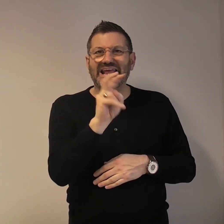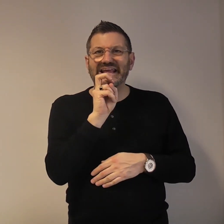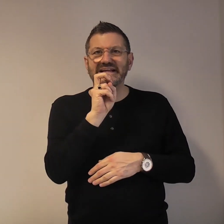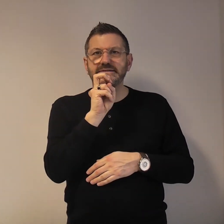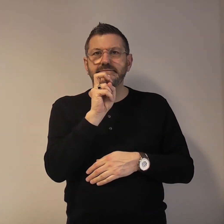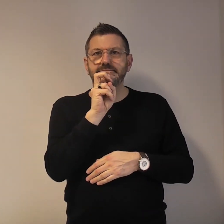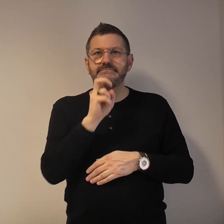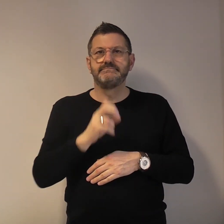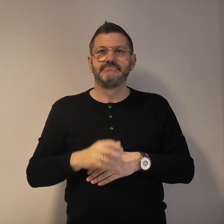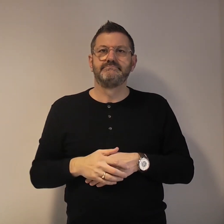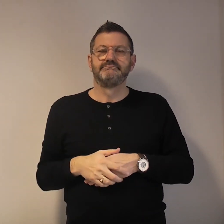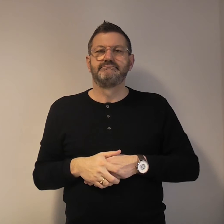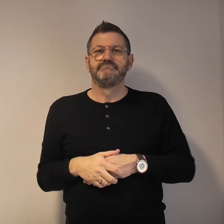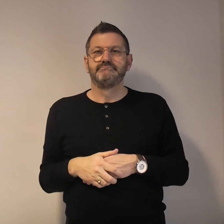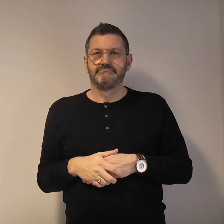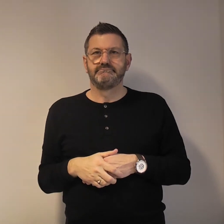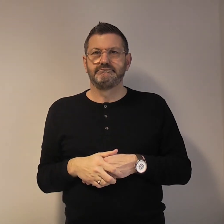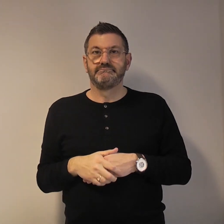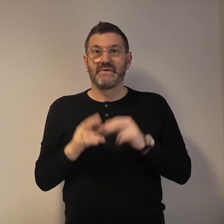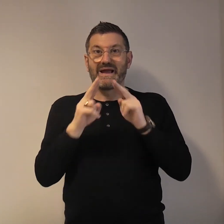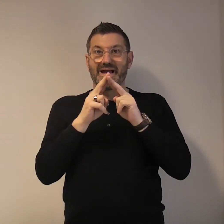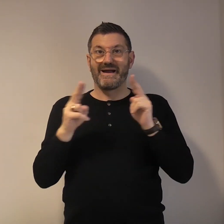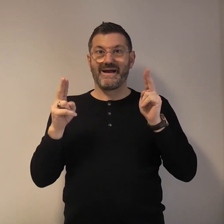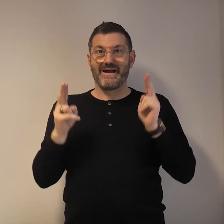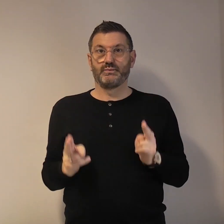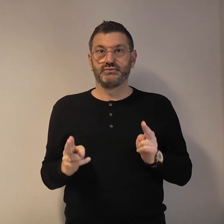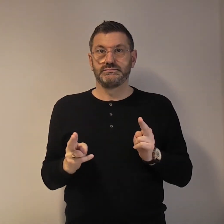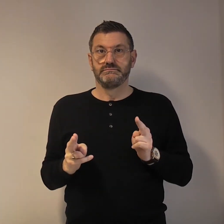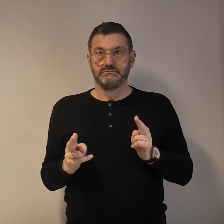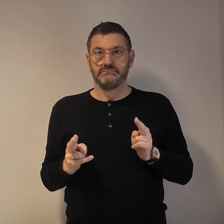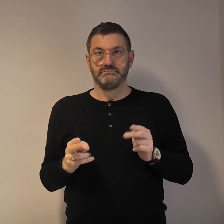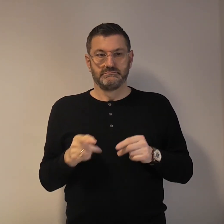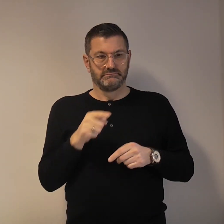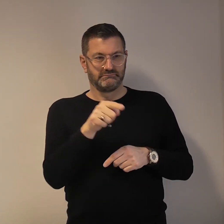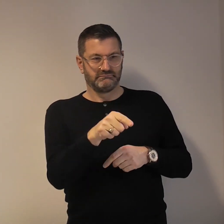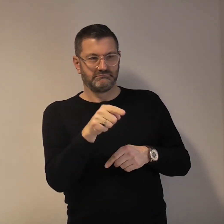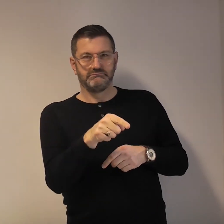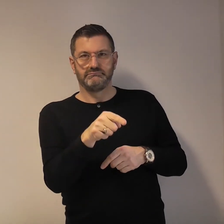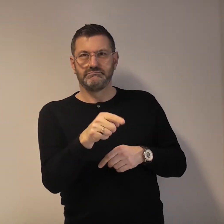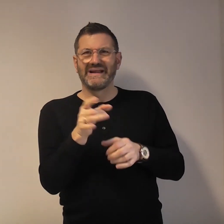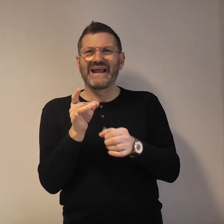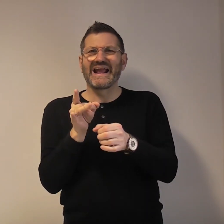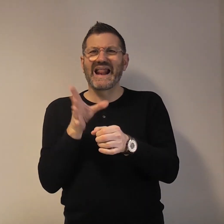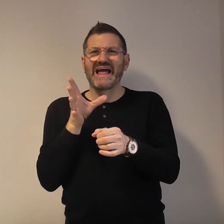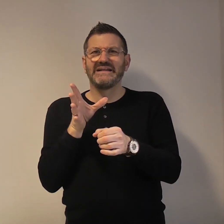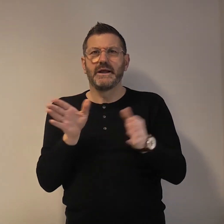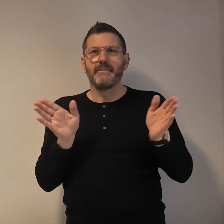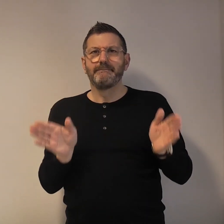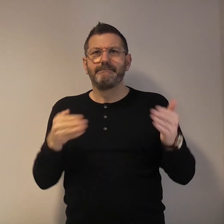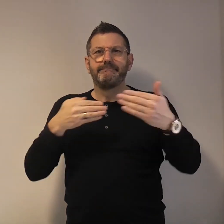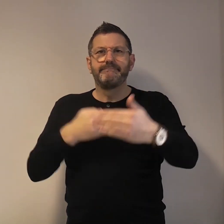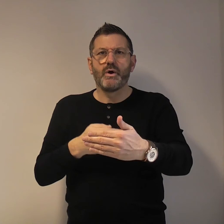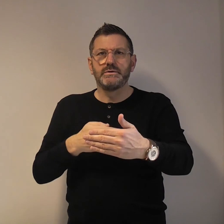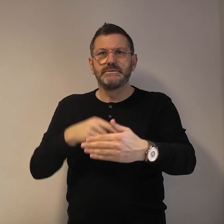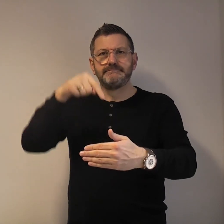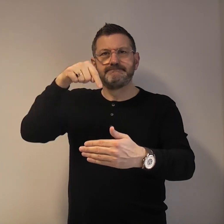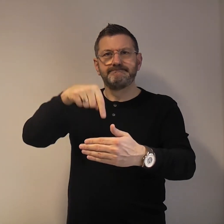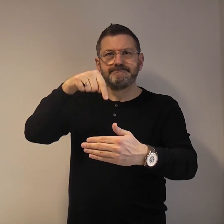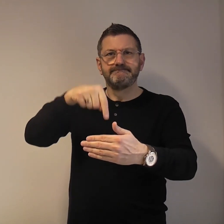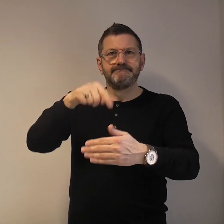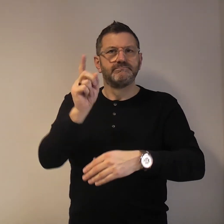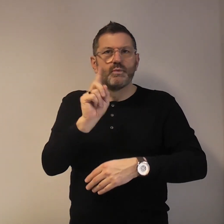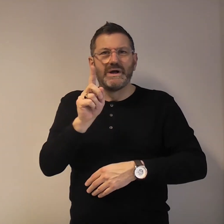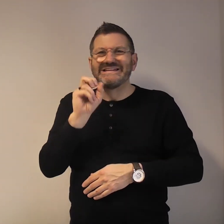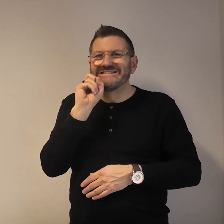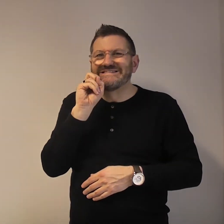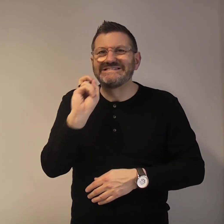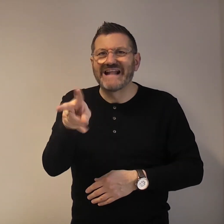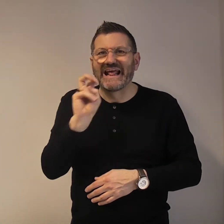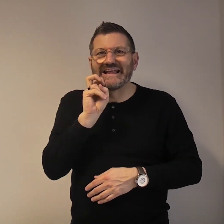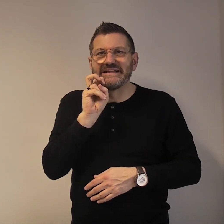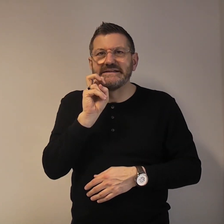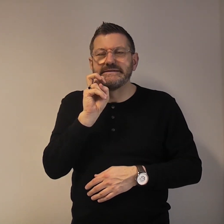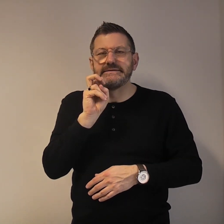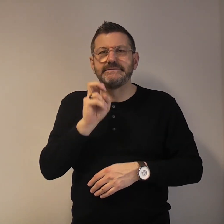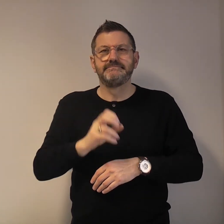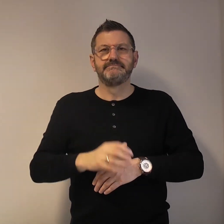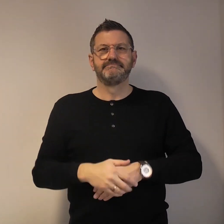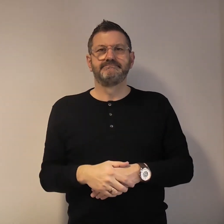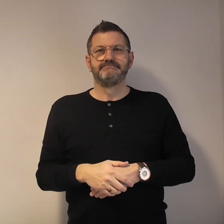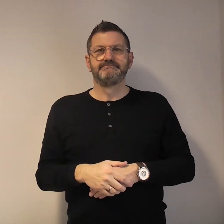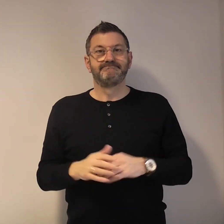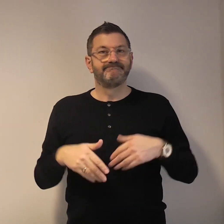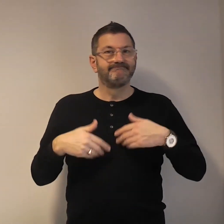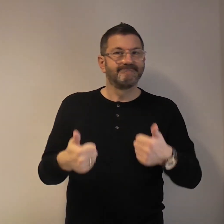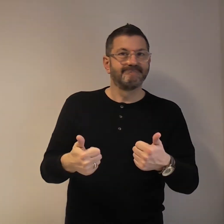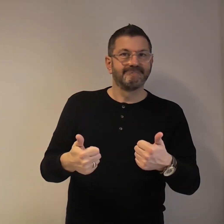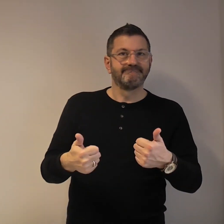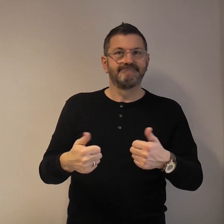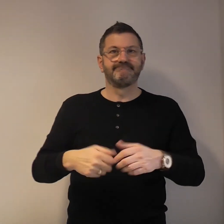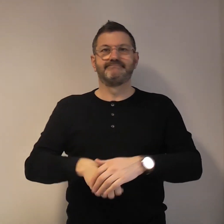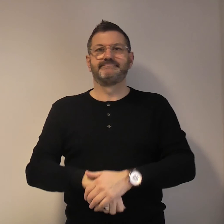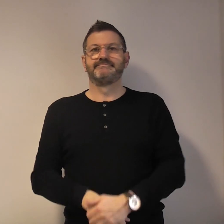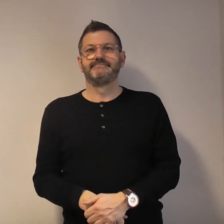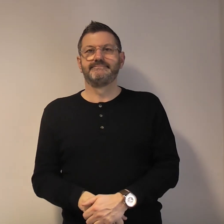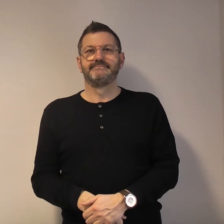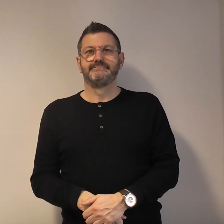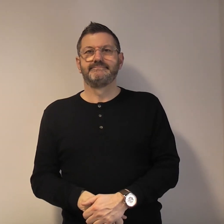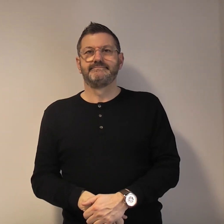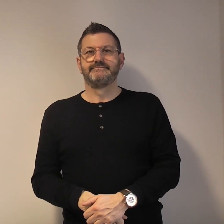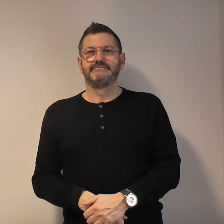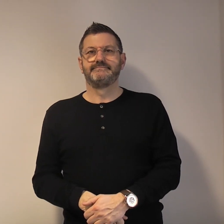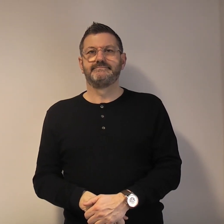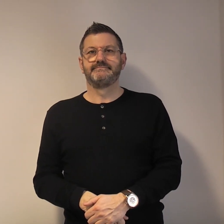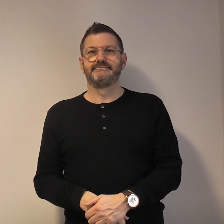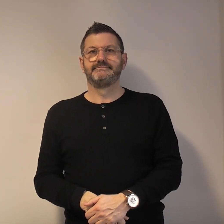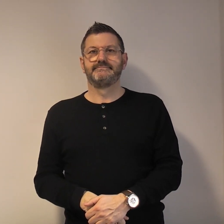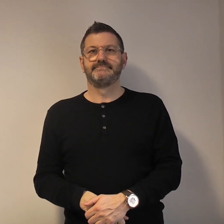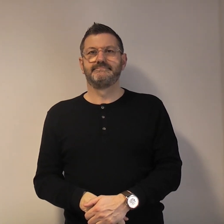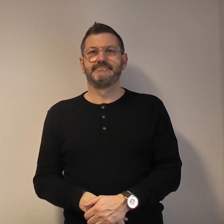Snake. house: glass box inside what? Snake okay